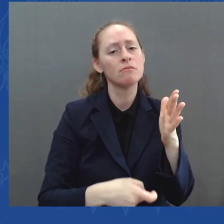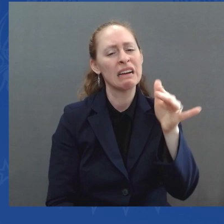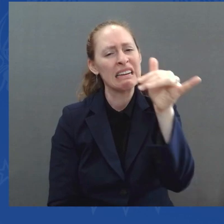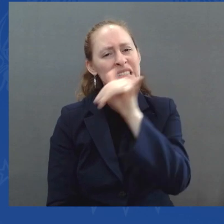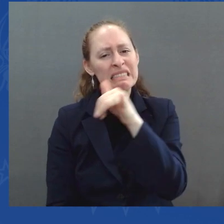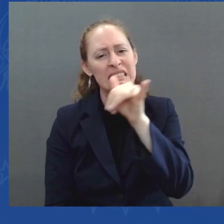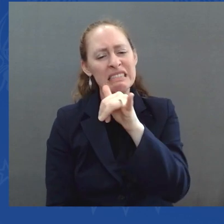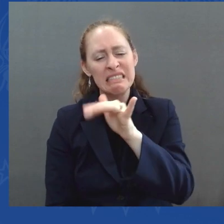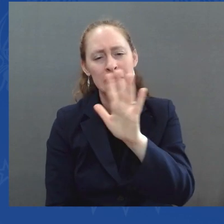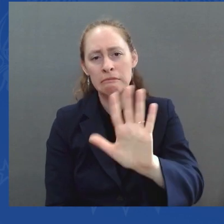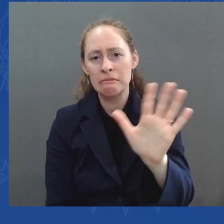Let's extend it. Extend.